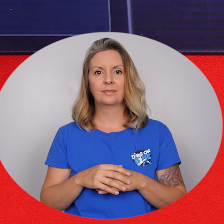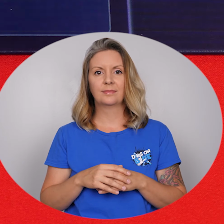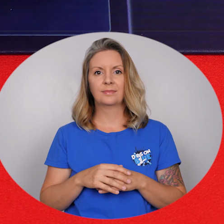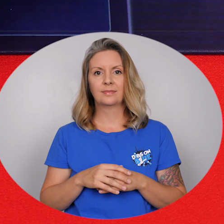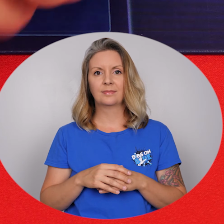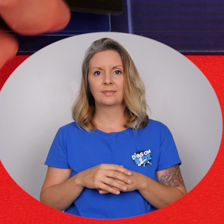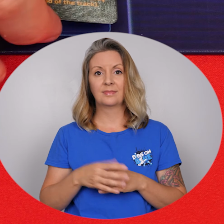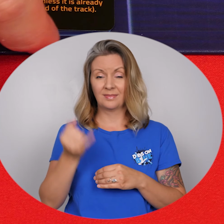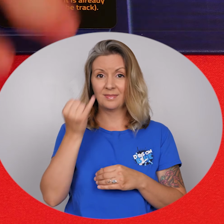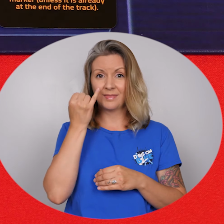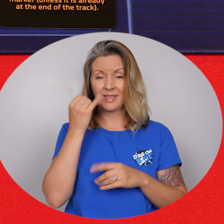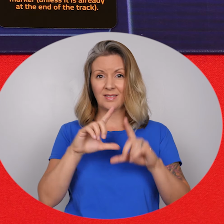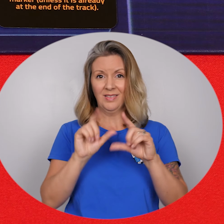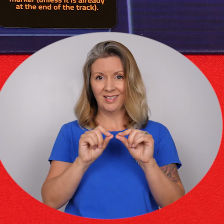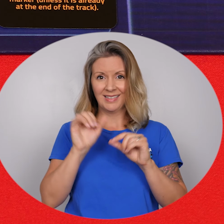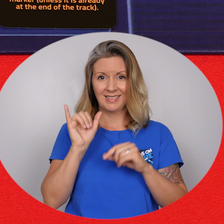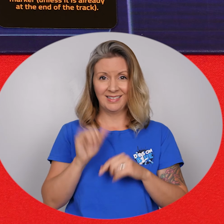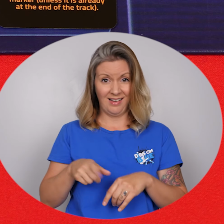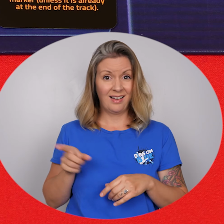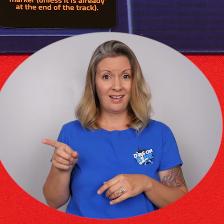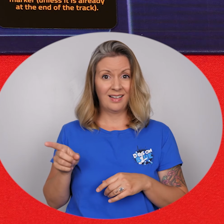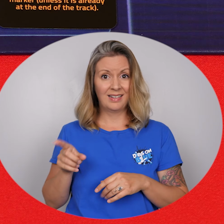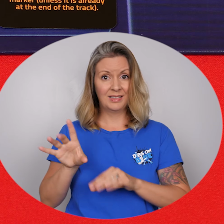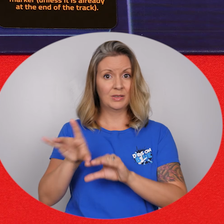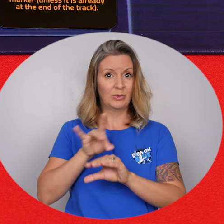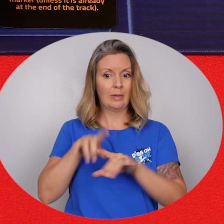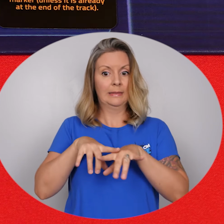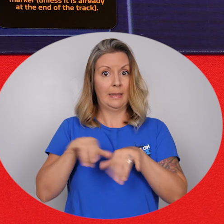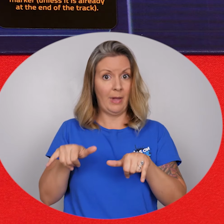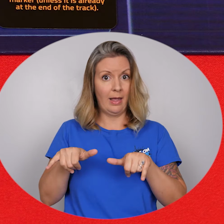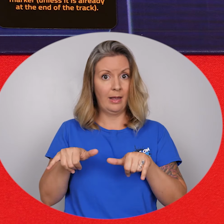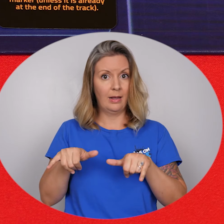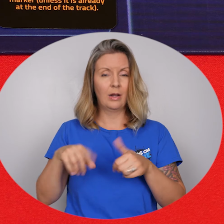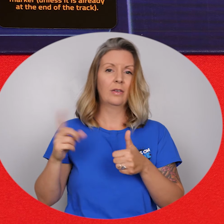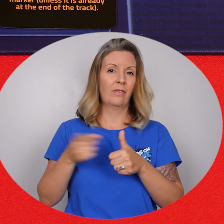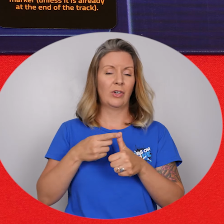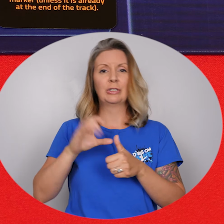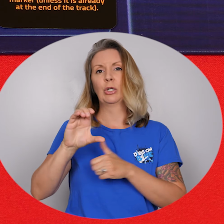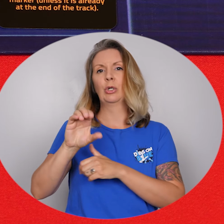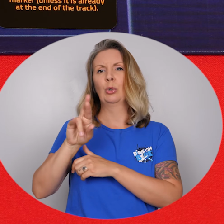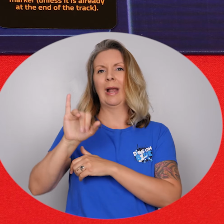you place it into the discard pile. If you ever draw a crisis card and an epidemic at